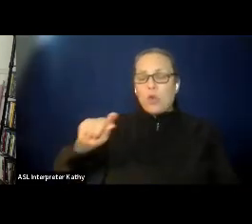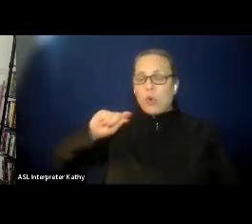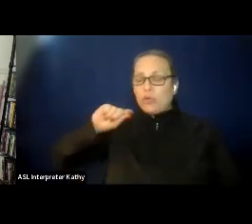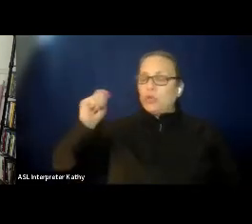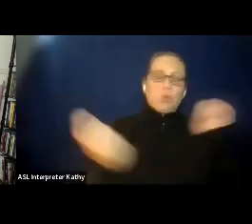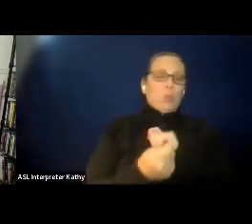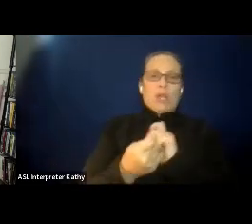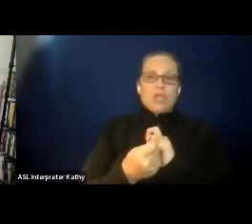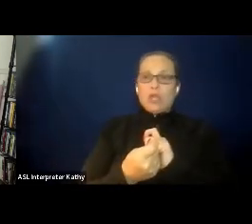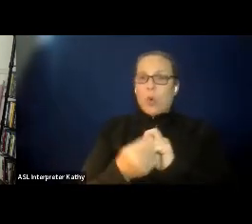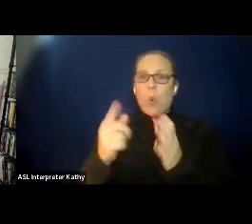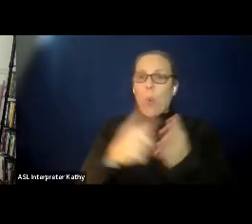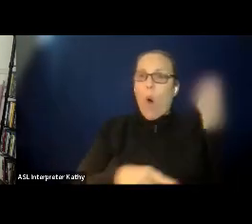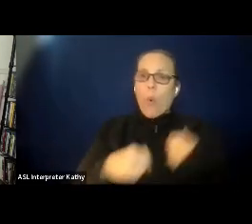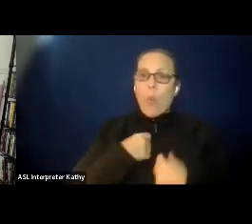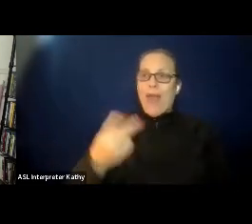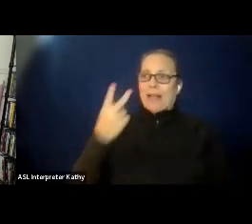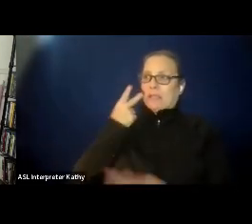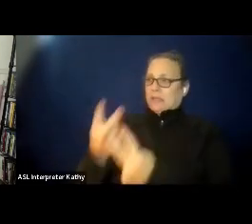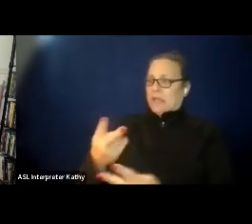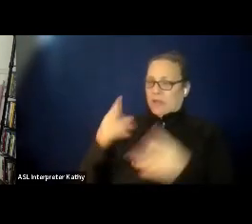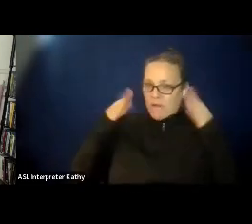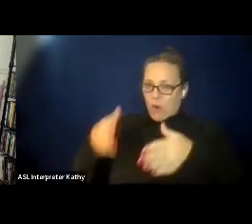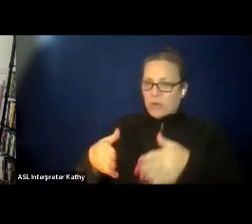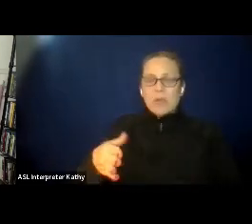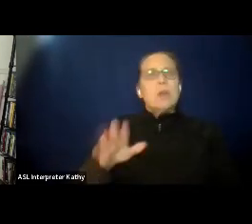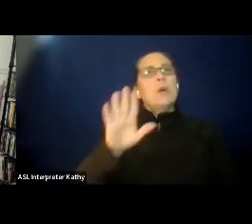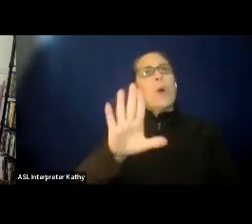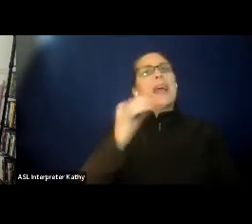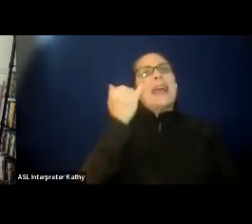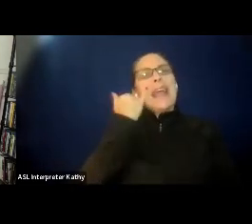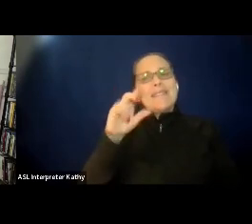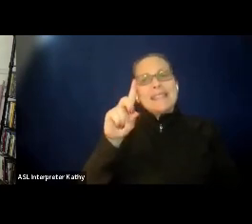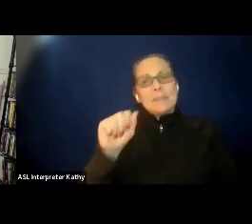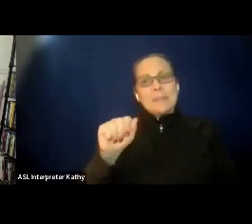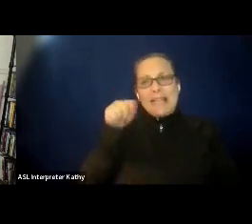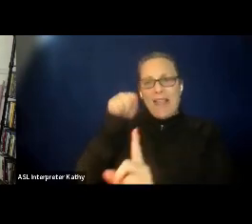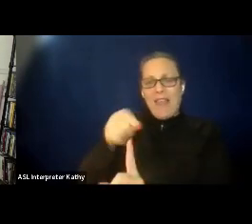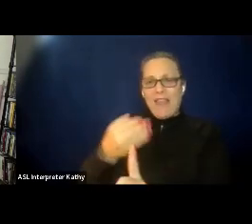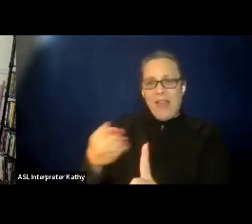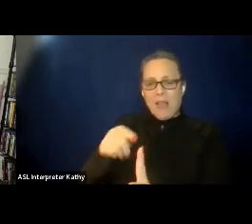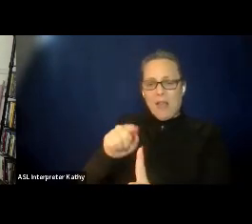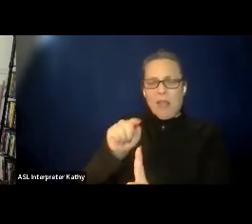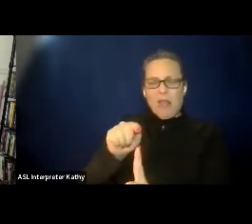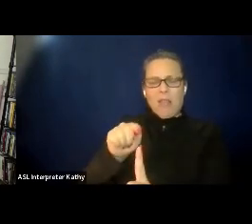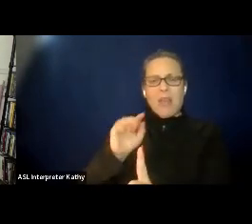great job of really doing a 180 and asking us to think, well, if disability